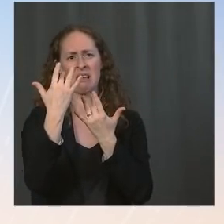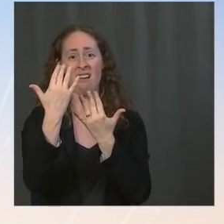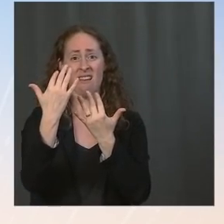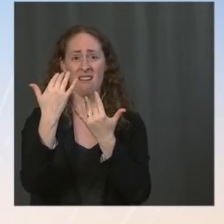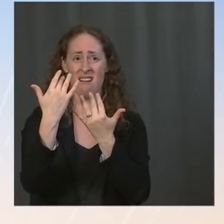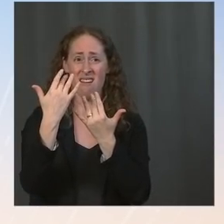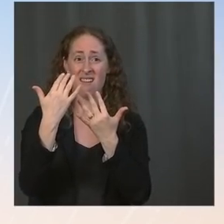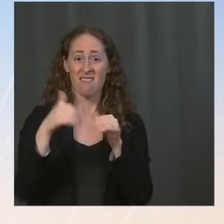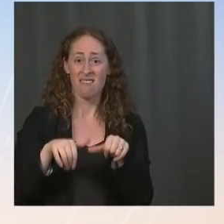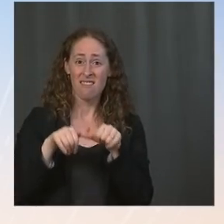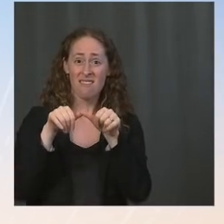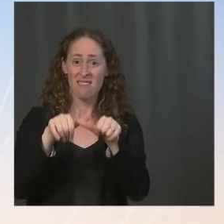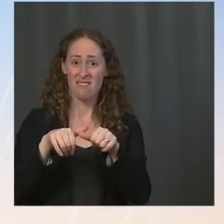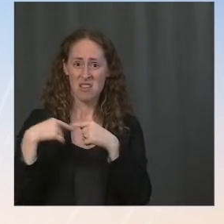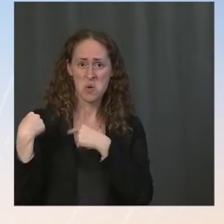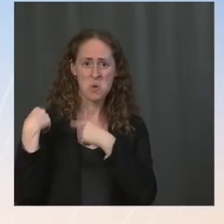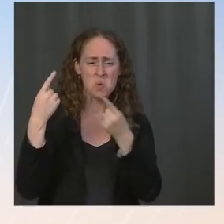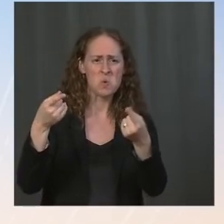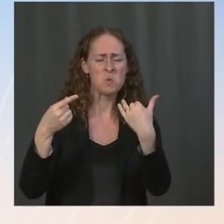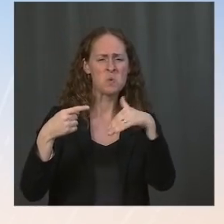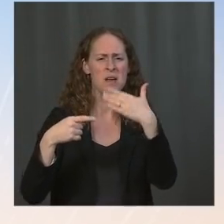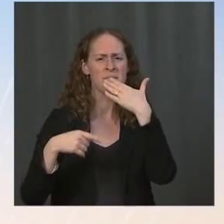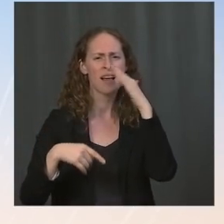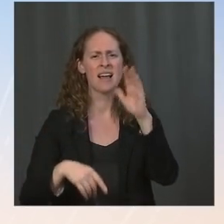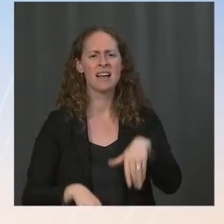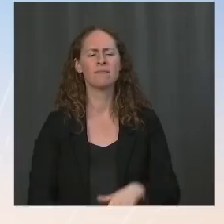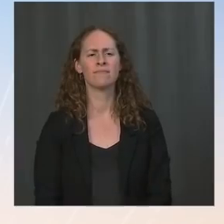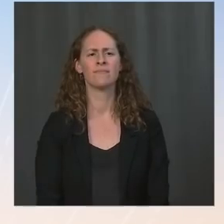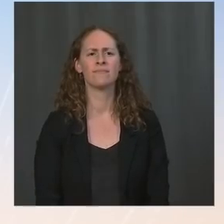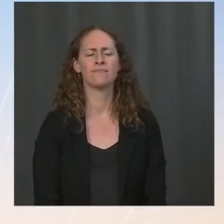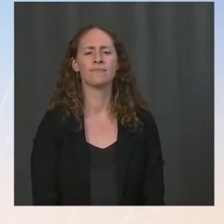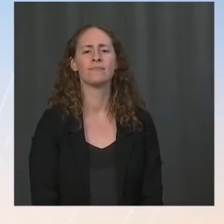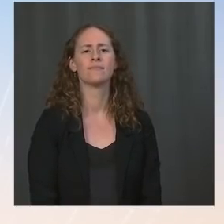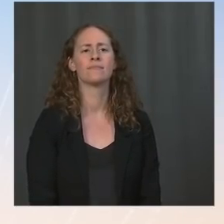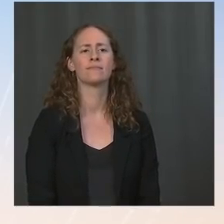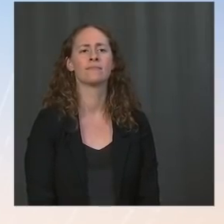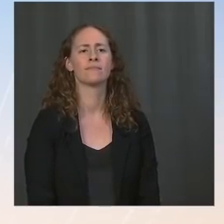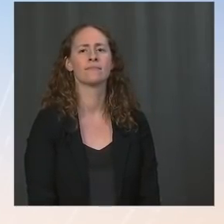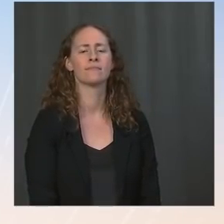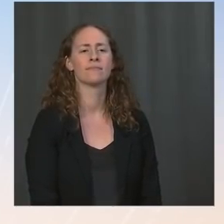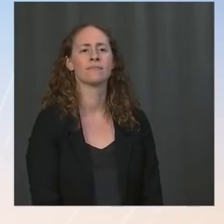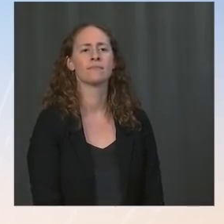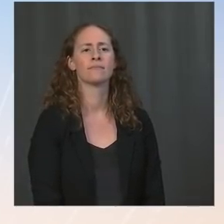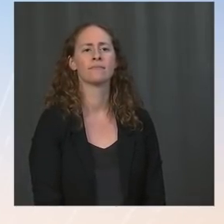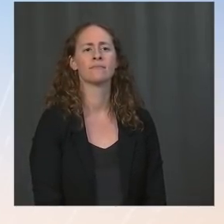I would note that even as the President did regular briefings on hurricane preparedness, which of course have made us equipped to deal